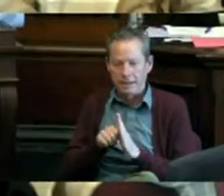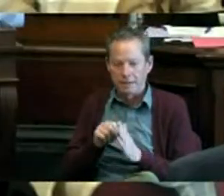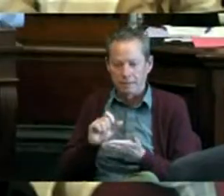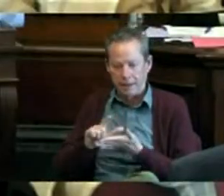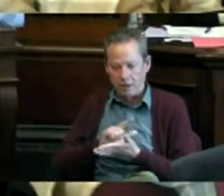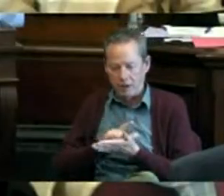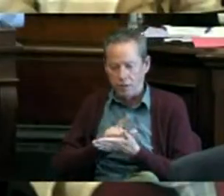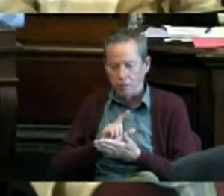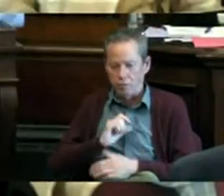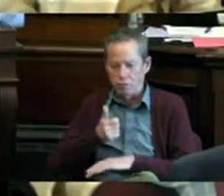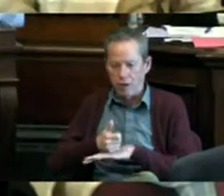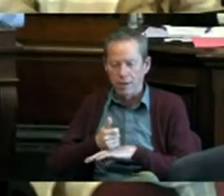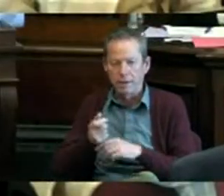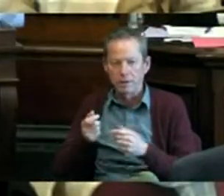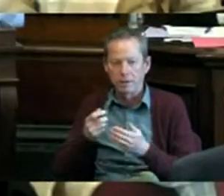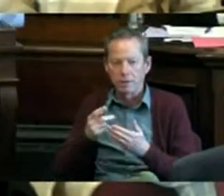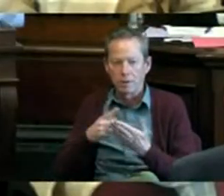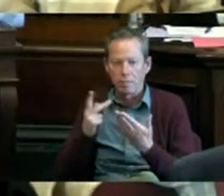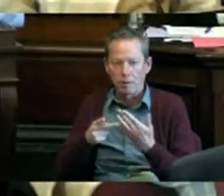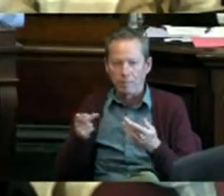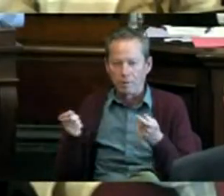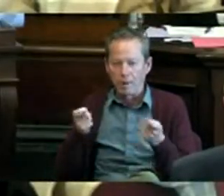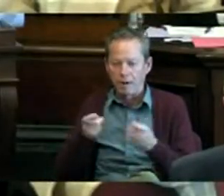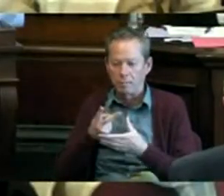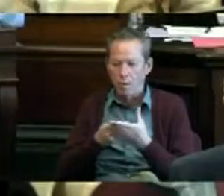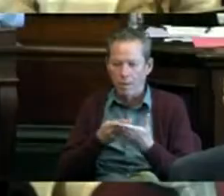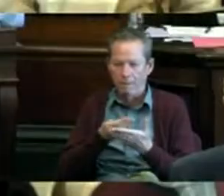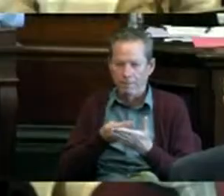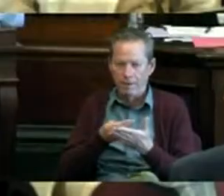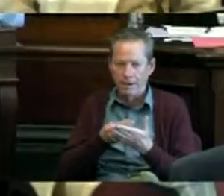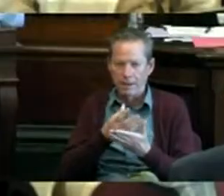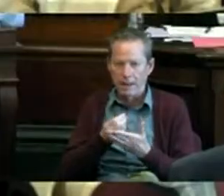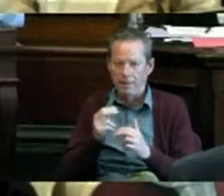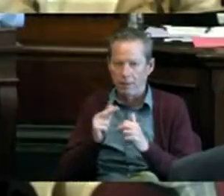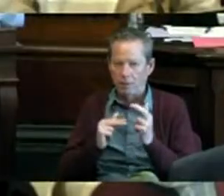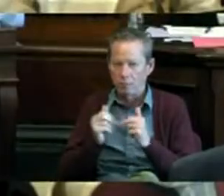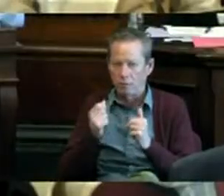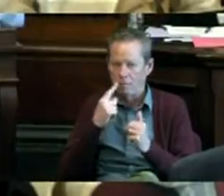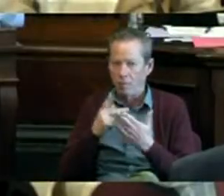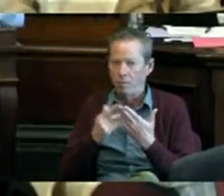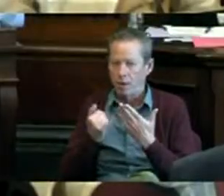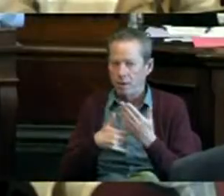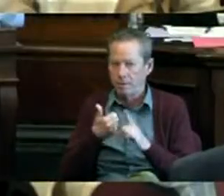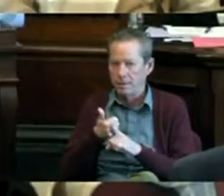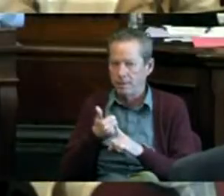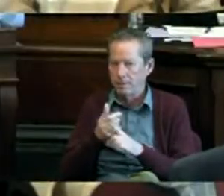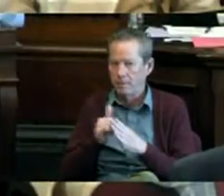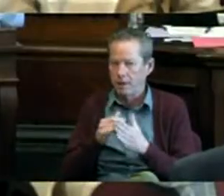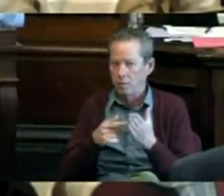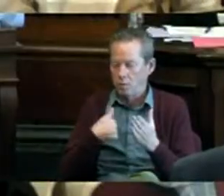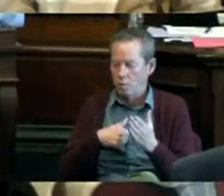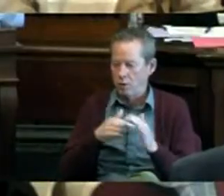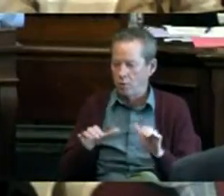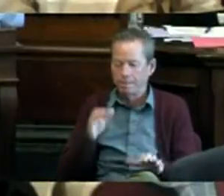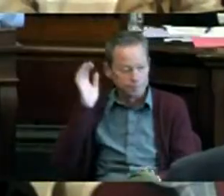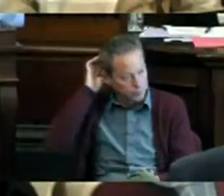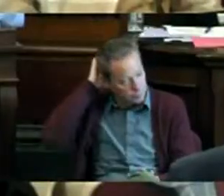tasked by the state legislation to created these programs to